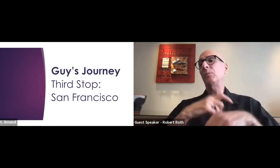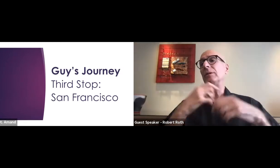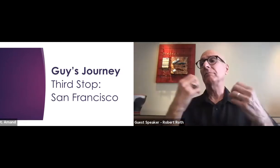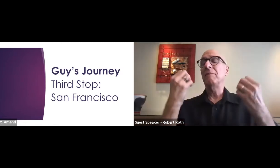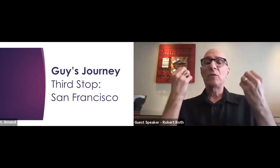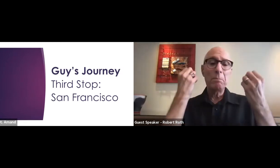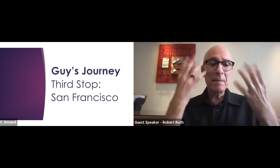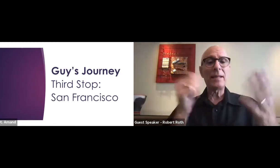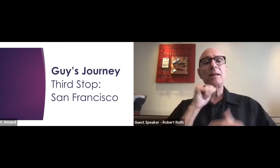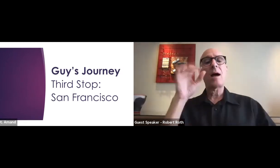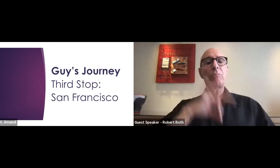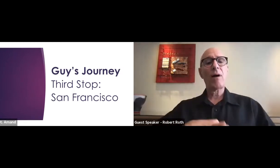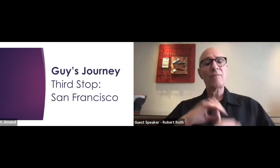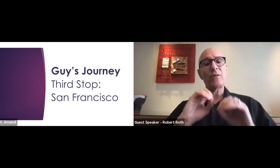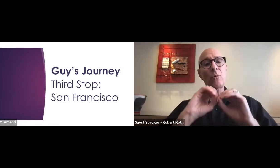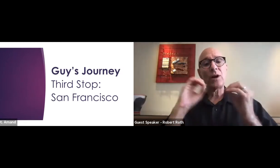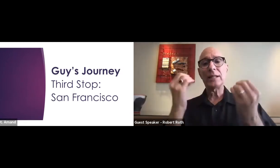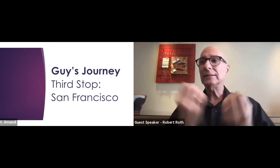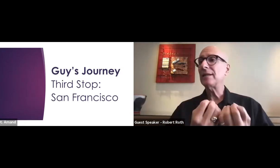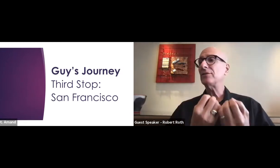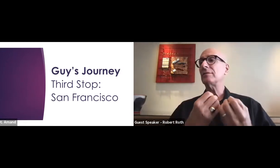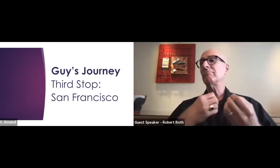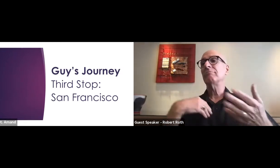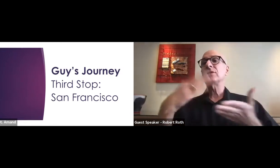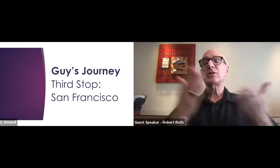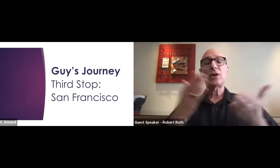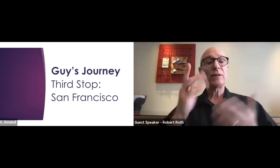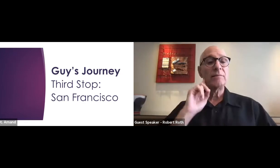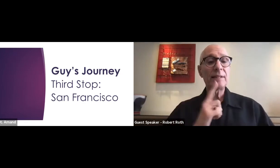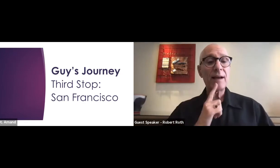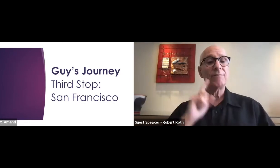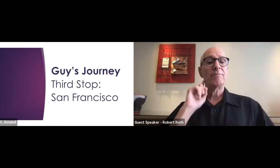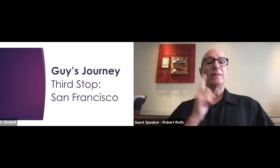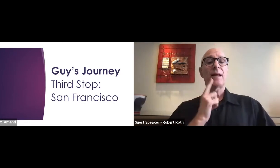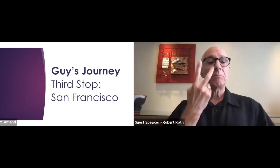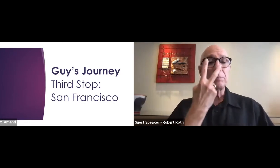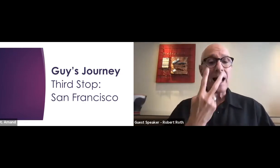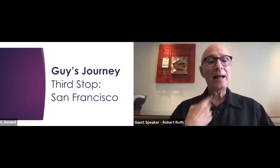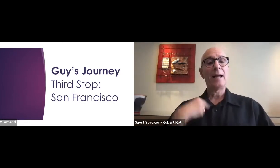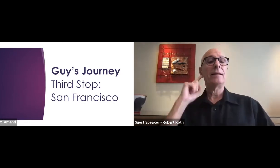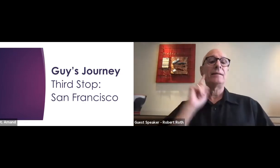and really started volunteering his time for many nonprofit organizations: